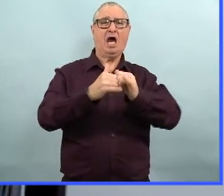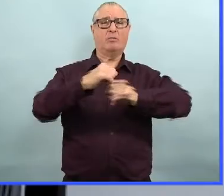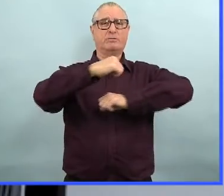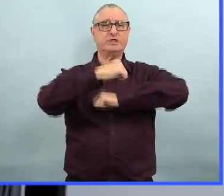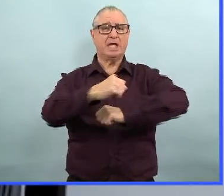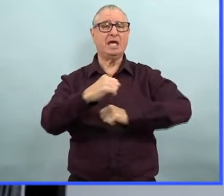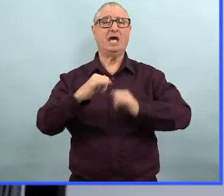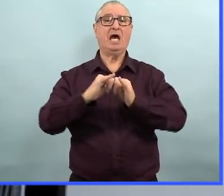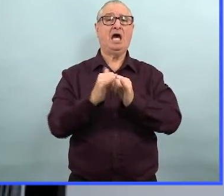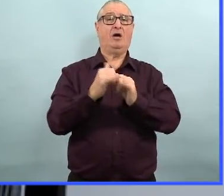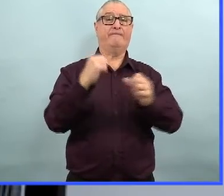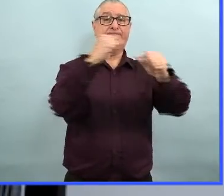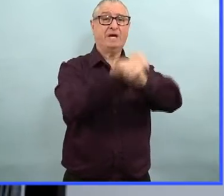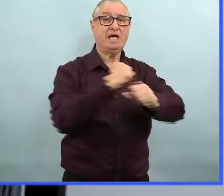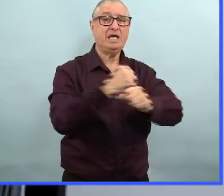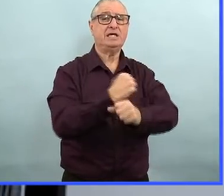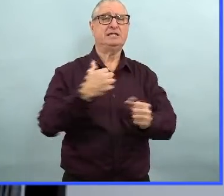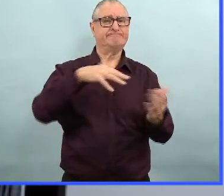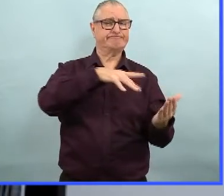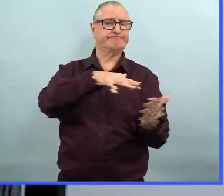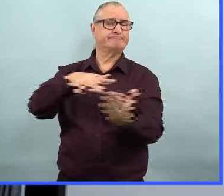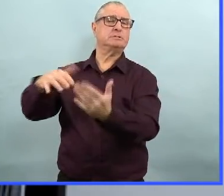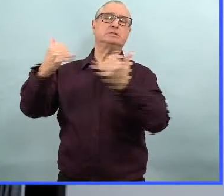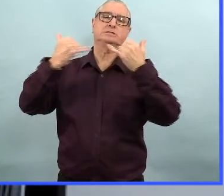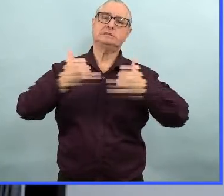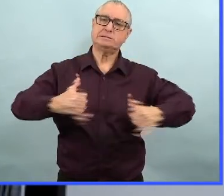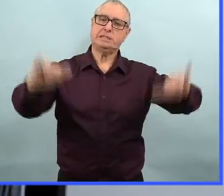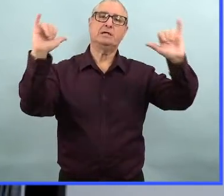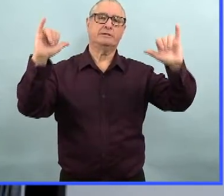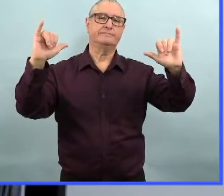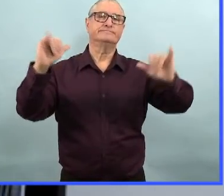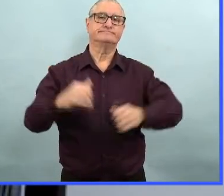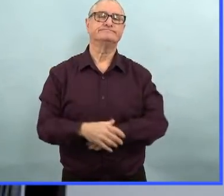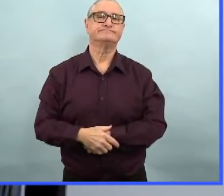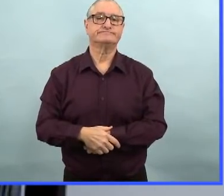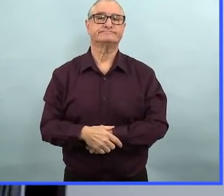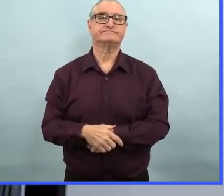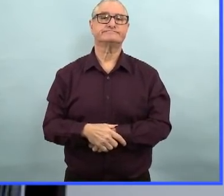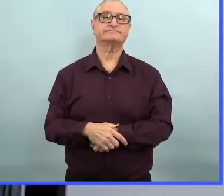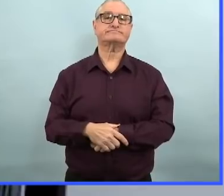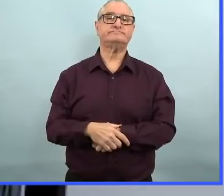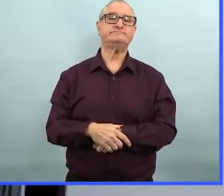of course for the covid19 vaccine to have any role in the end of restrictions